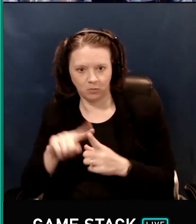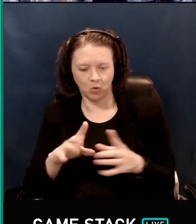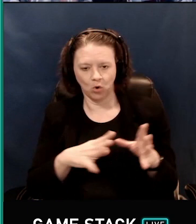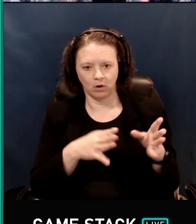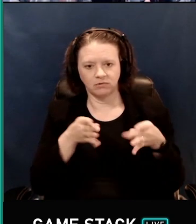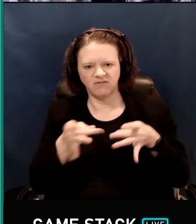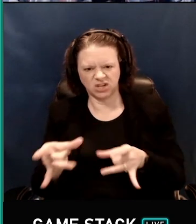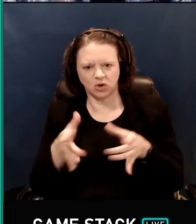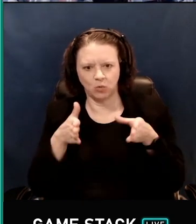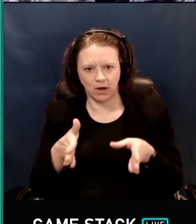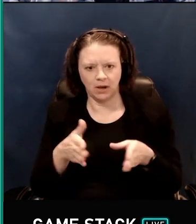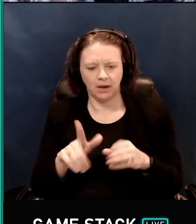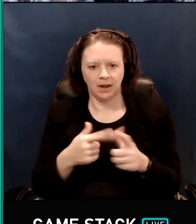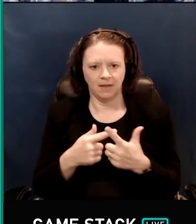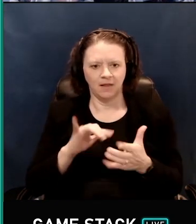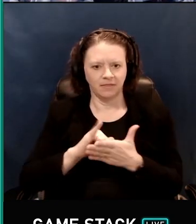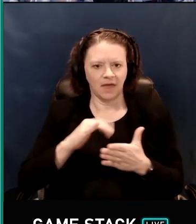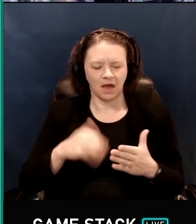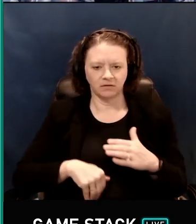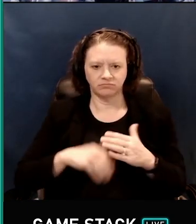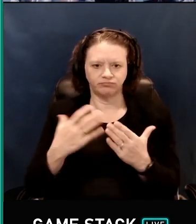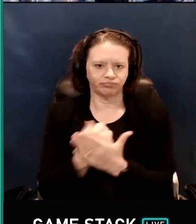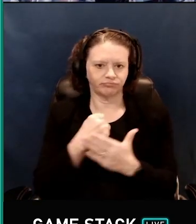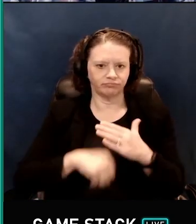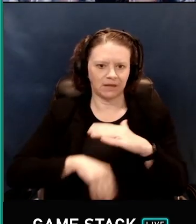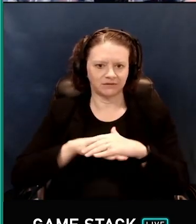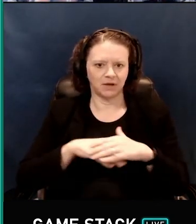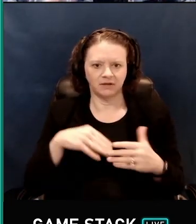SSD performance, it also helps us